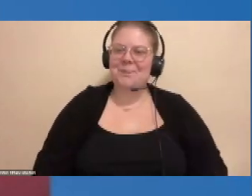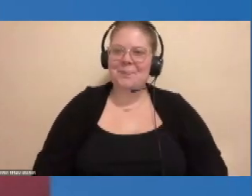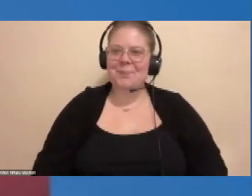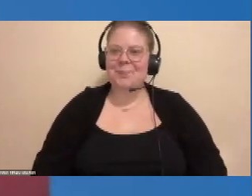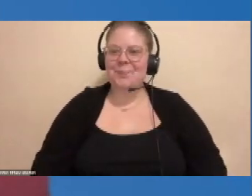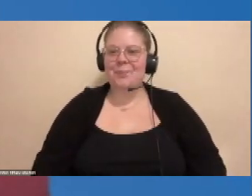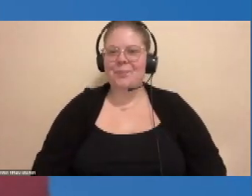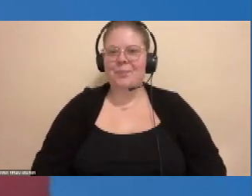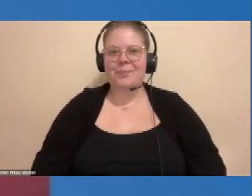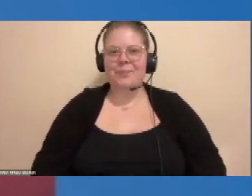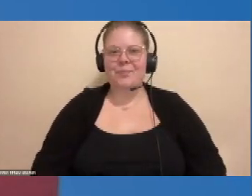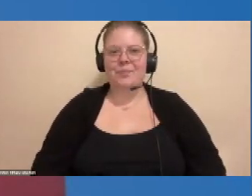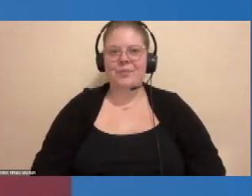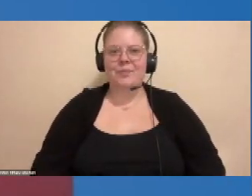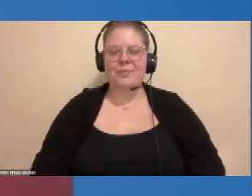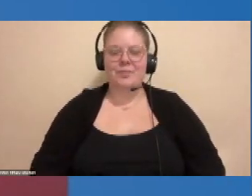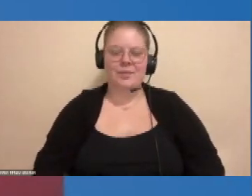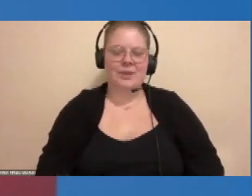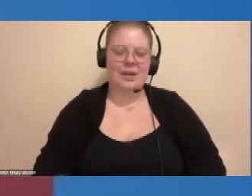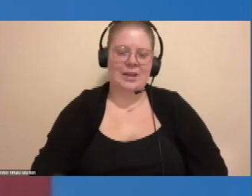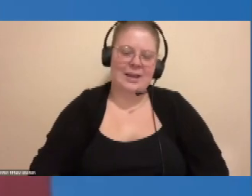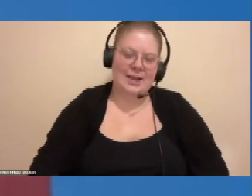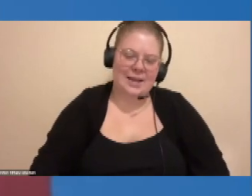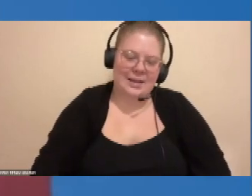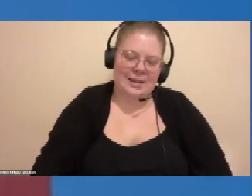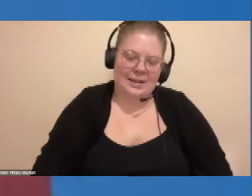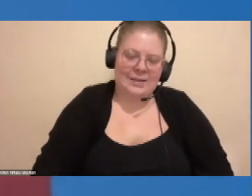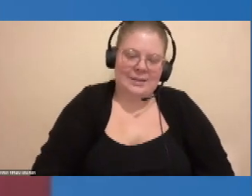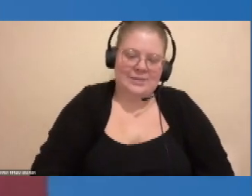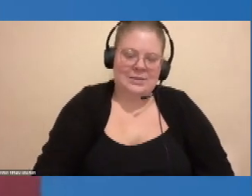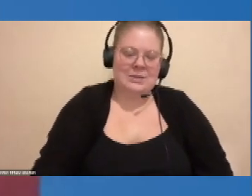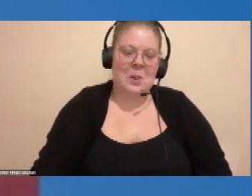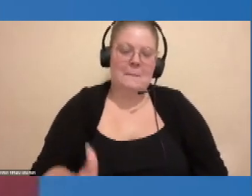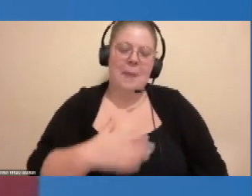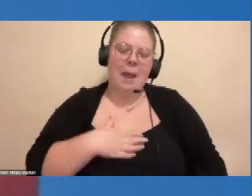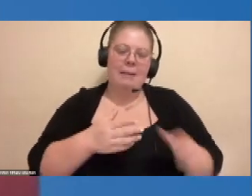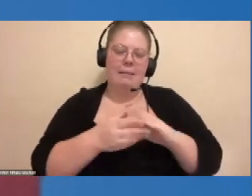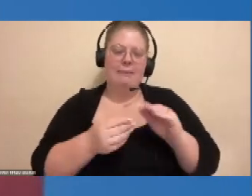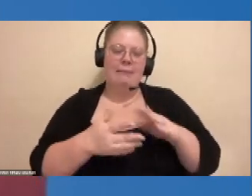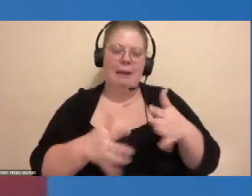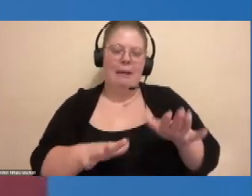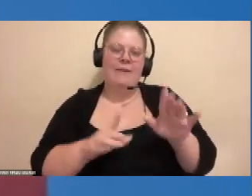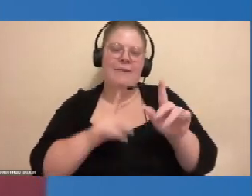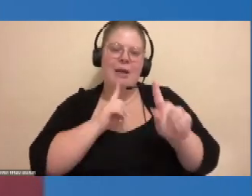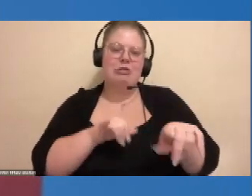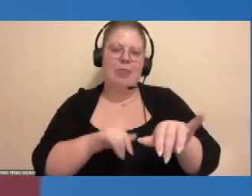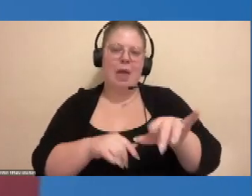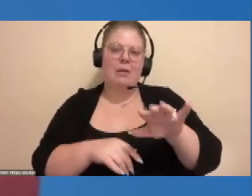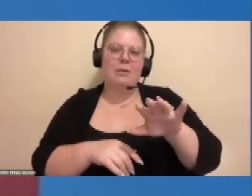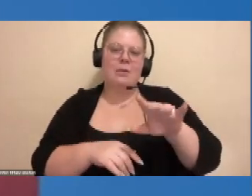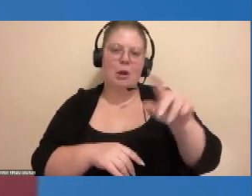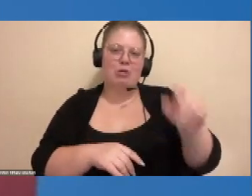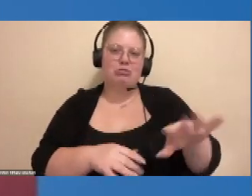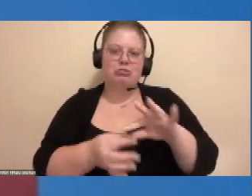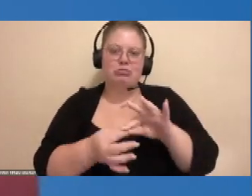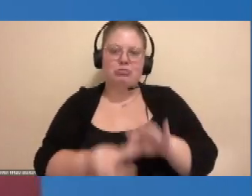I think it answers that question too about the barriers to equitable community living.